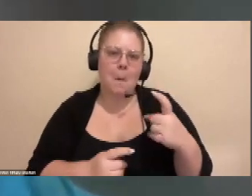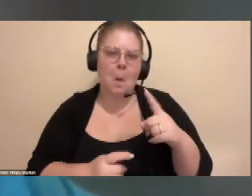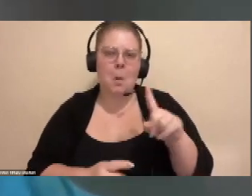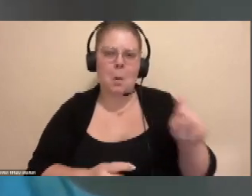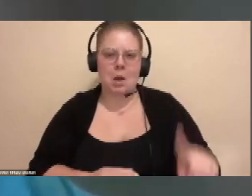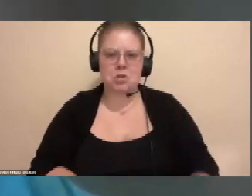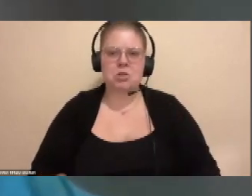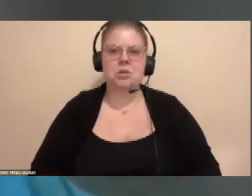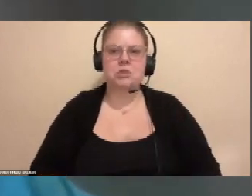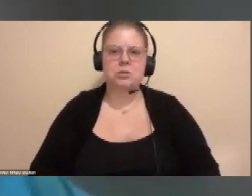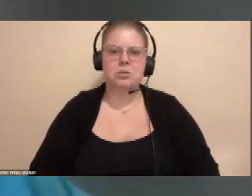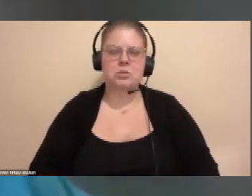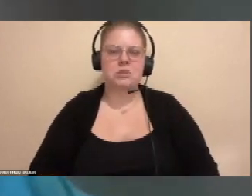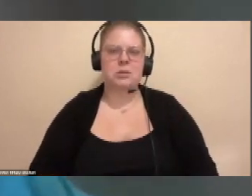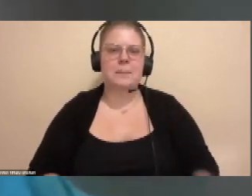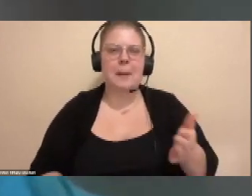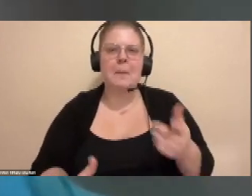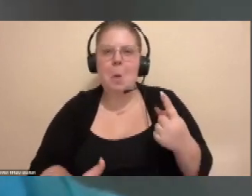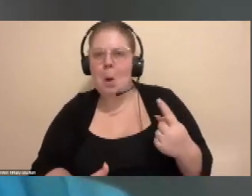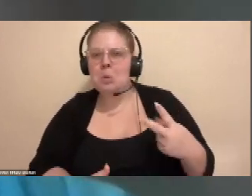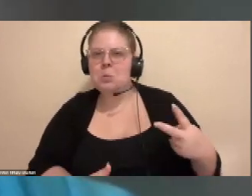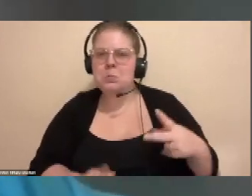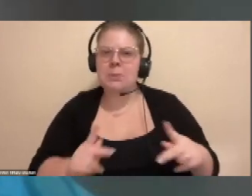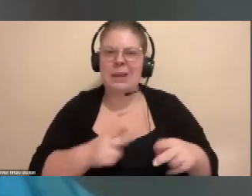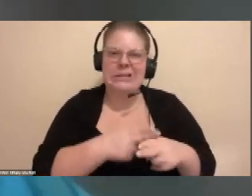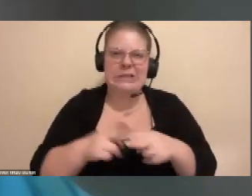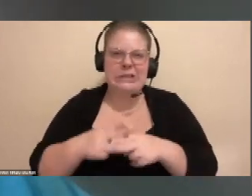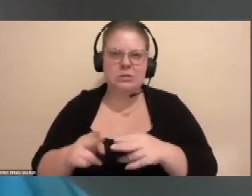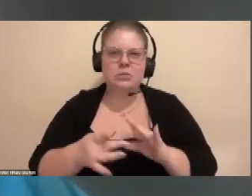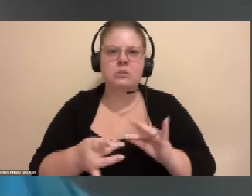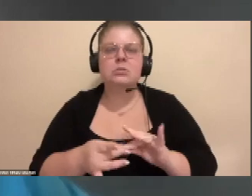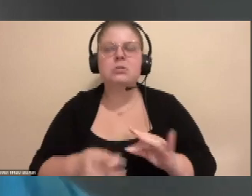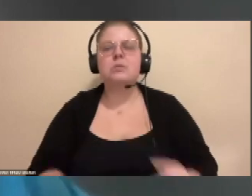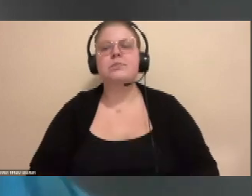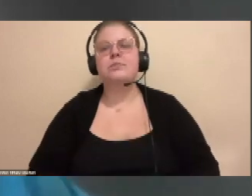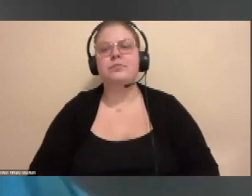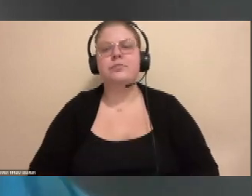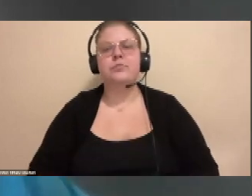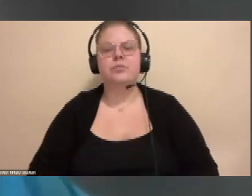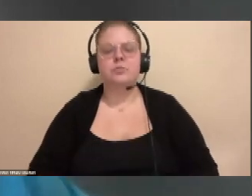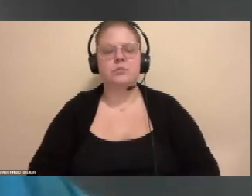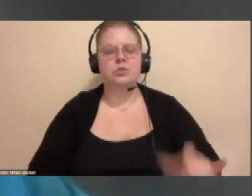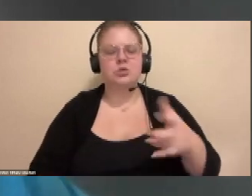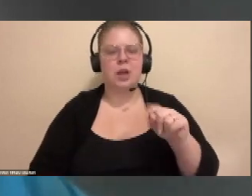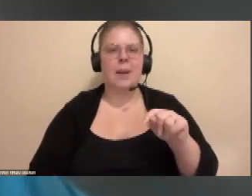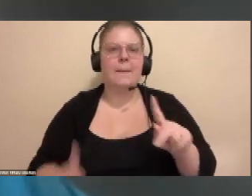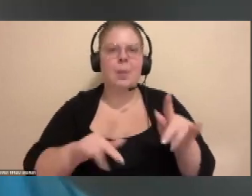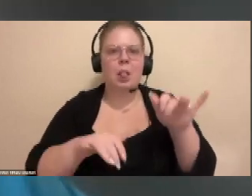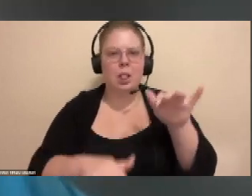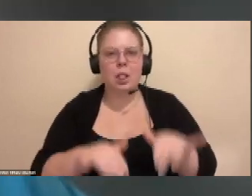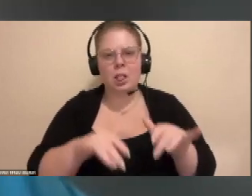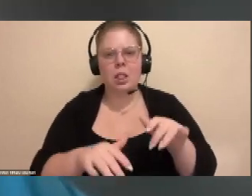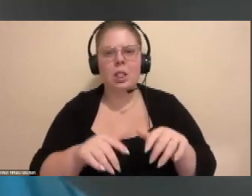then maybe a couple of you can comment on, briefly, a few comments in the chat about guardianship. And we haven't really talked about